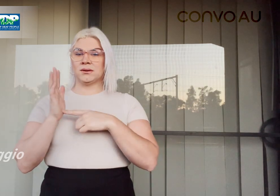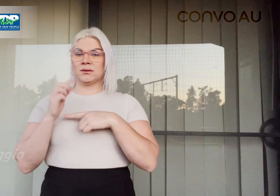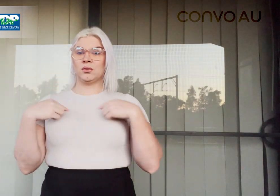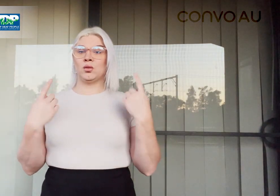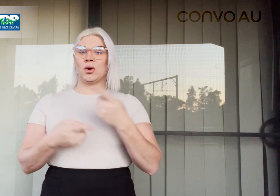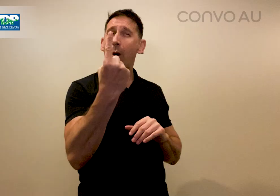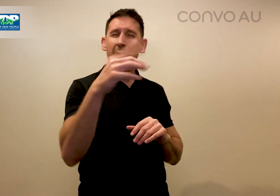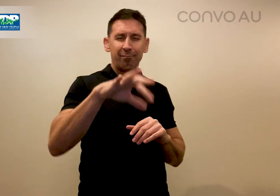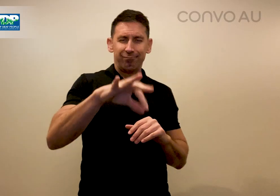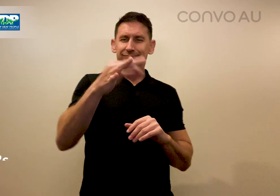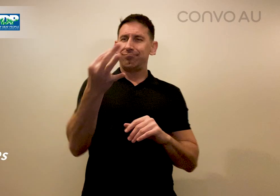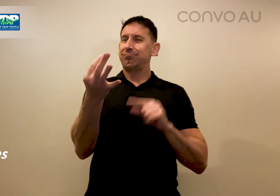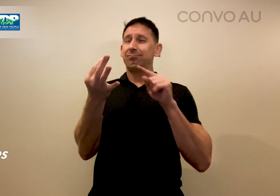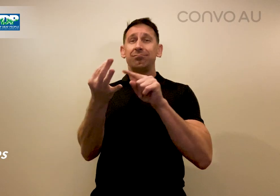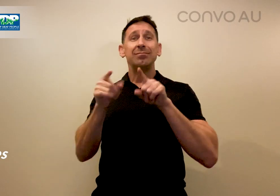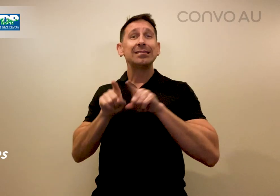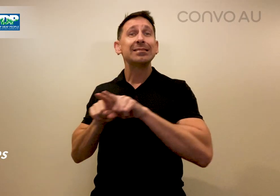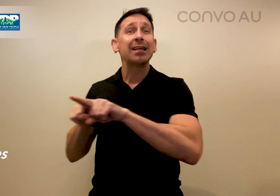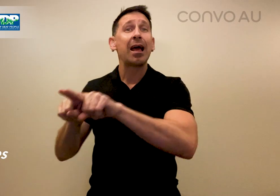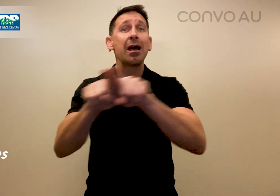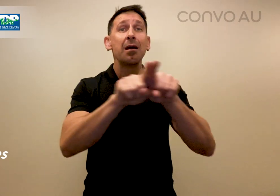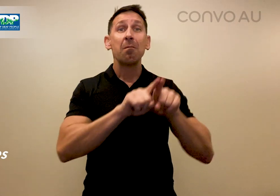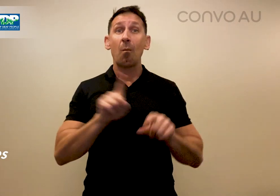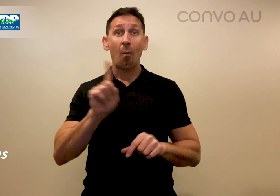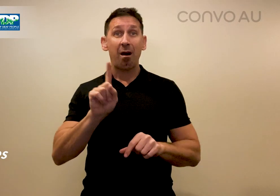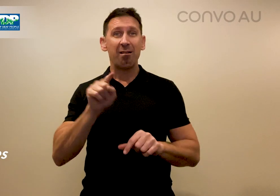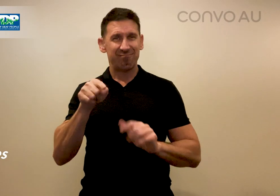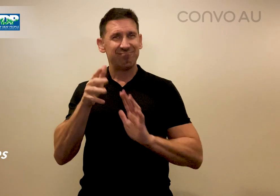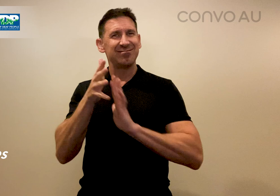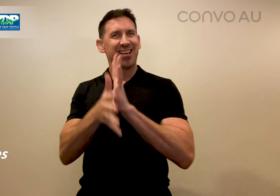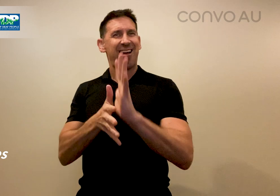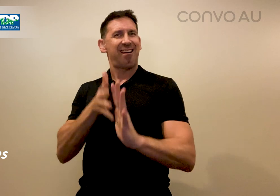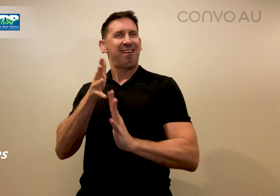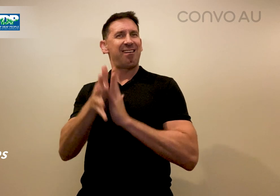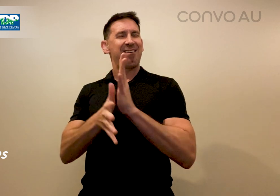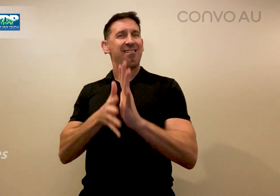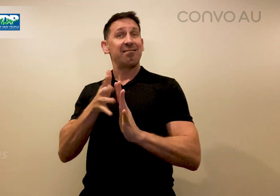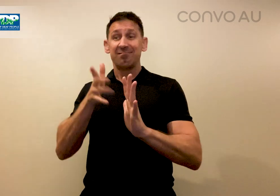we identify ourselves as Deaf people who converse through sign language.